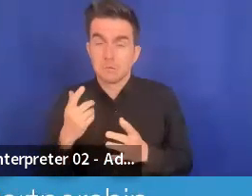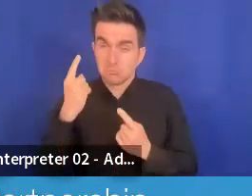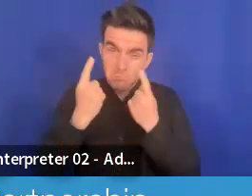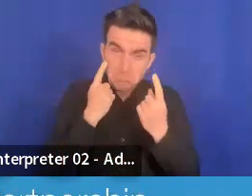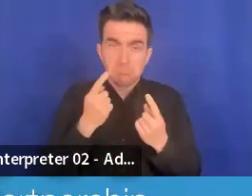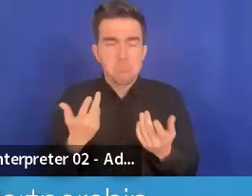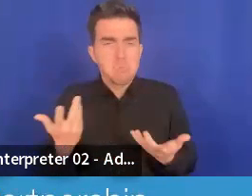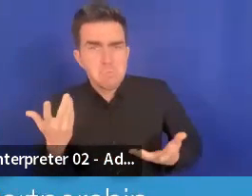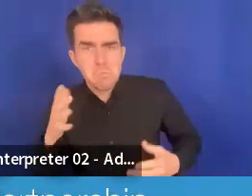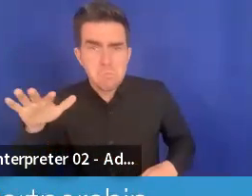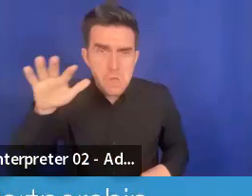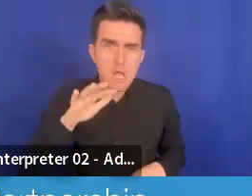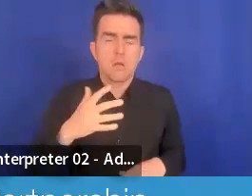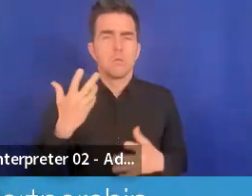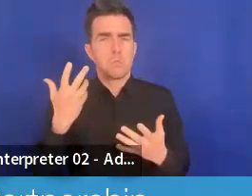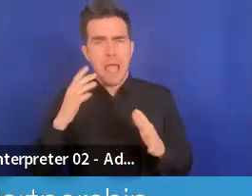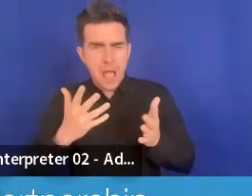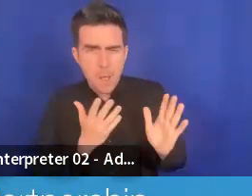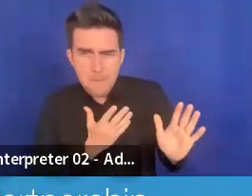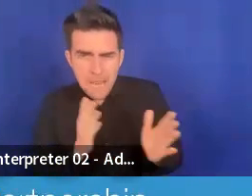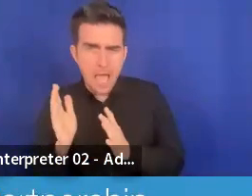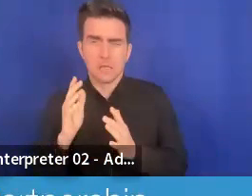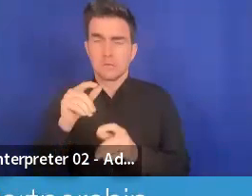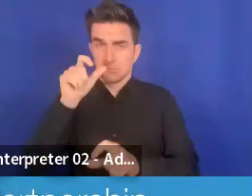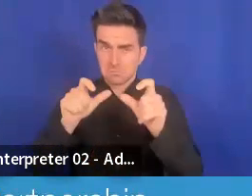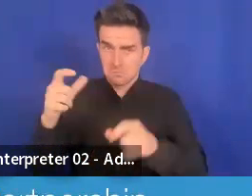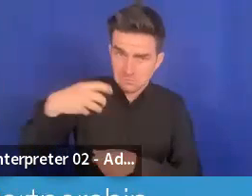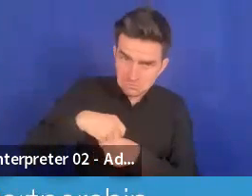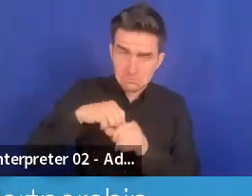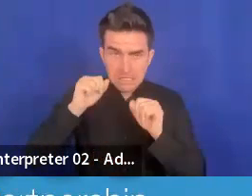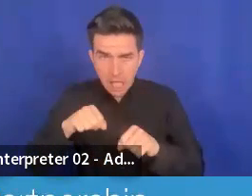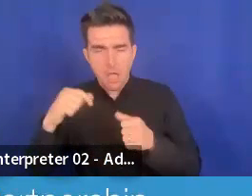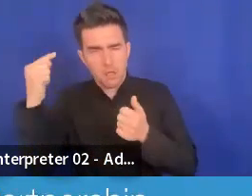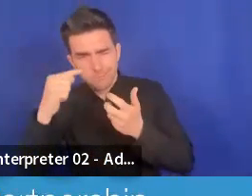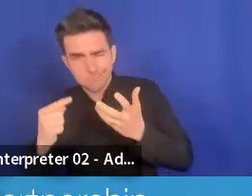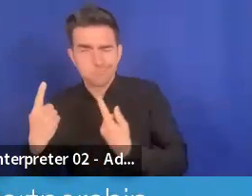On WHA, again, lots of side events being developed.